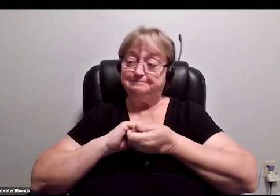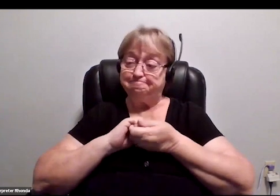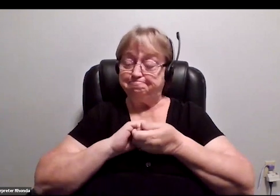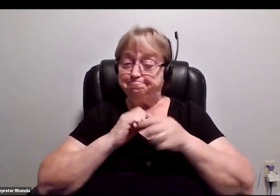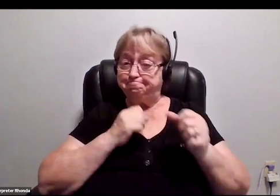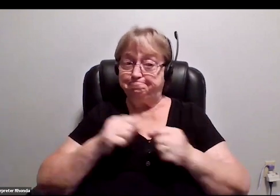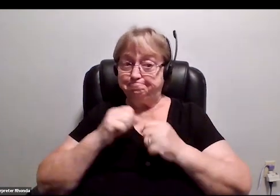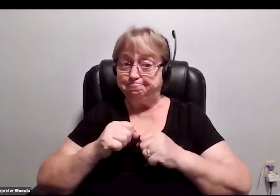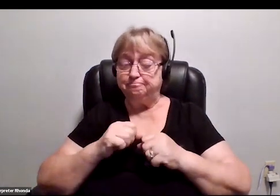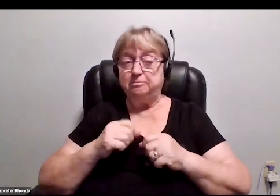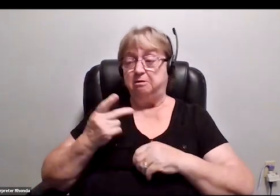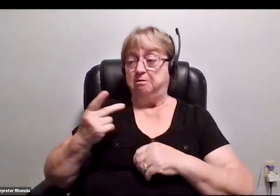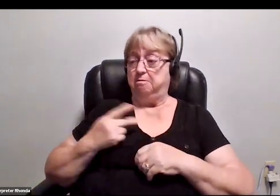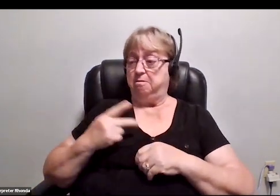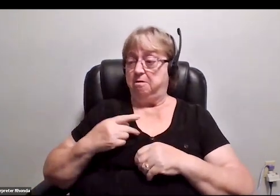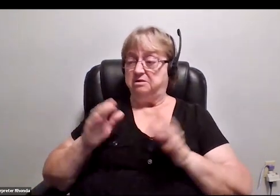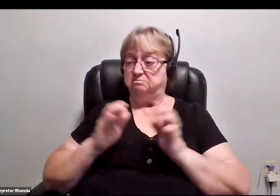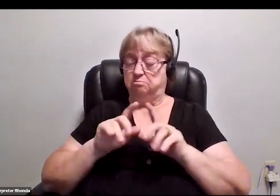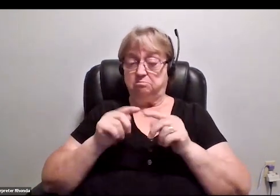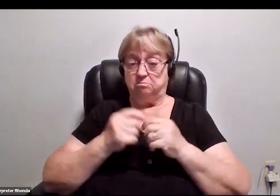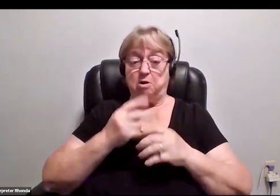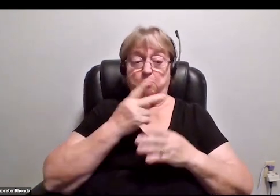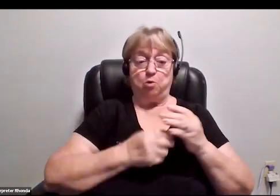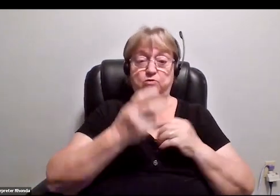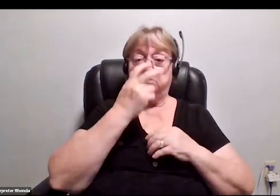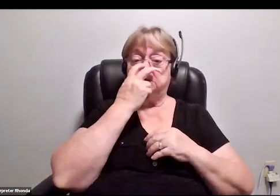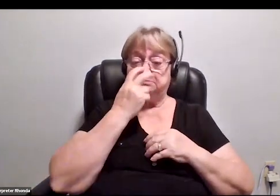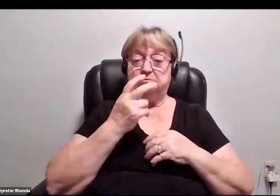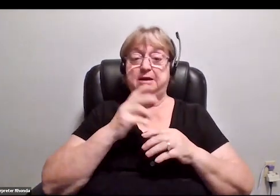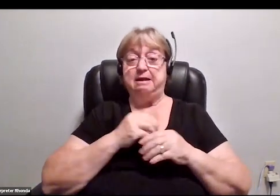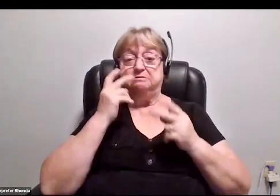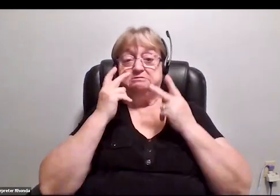and sighted creators could work together inclusively and effectively.